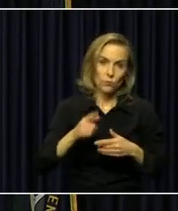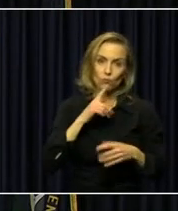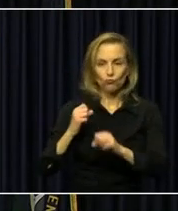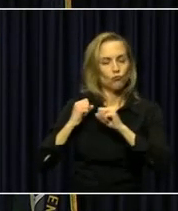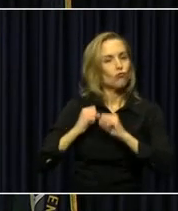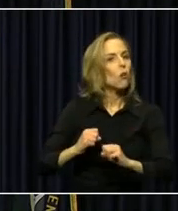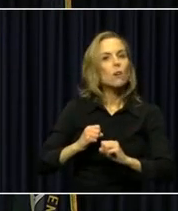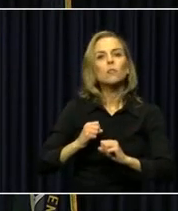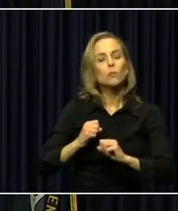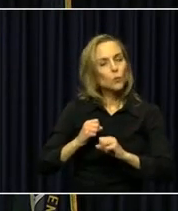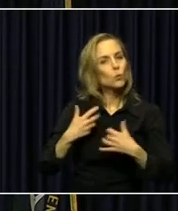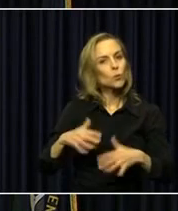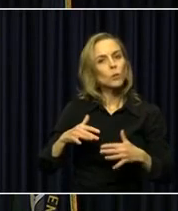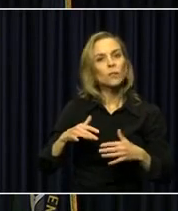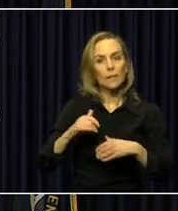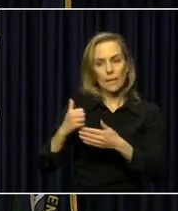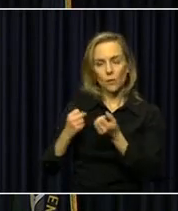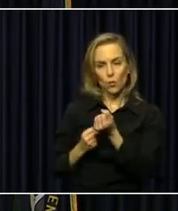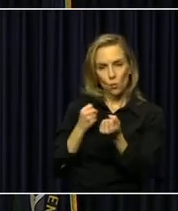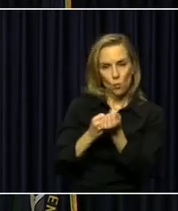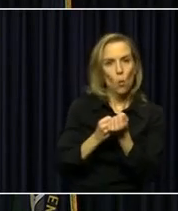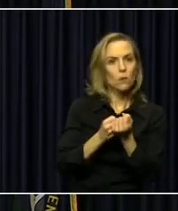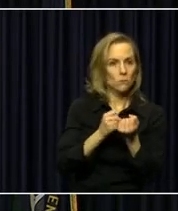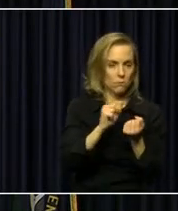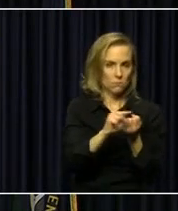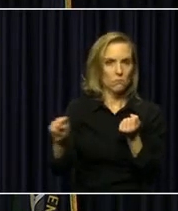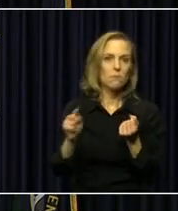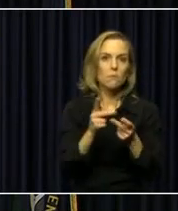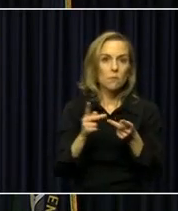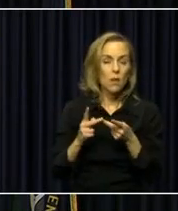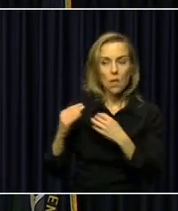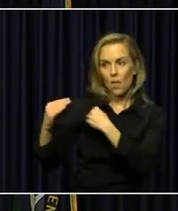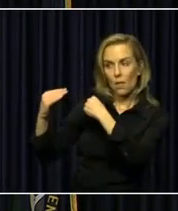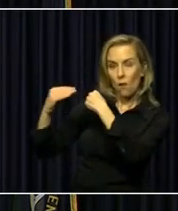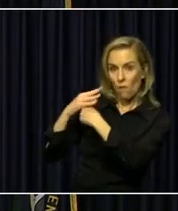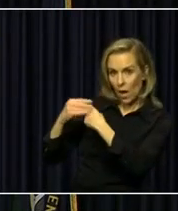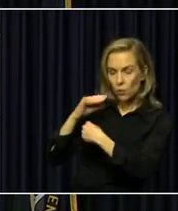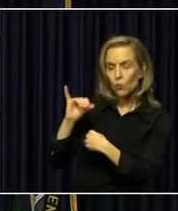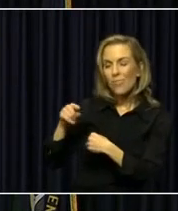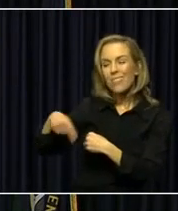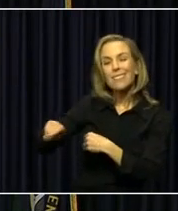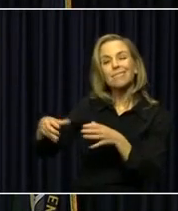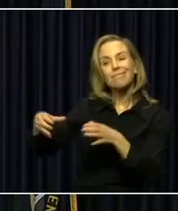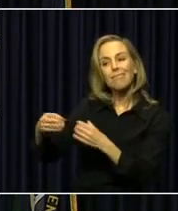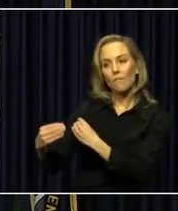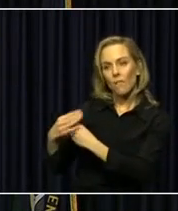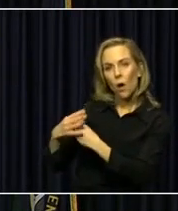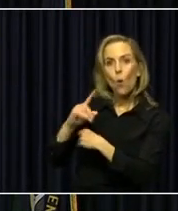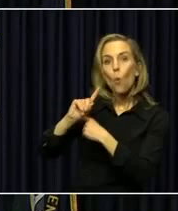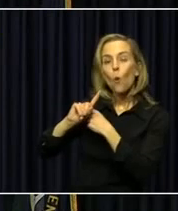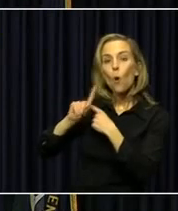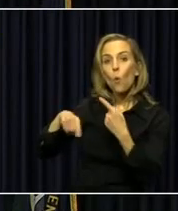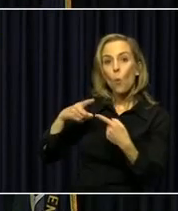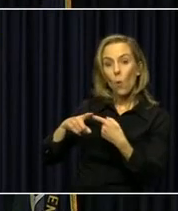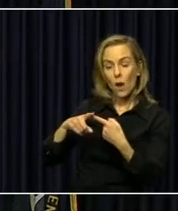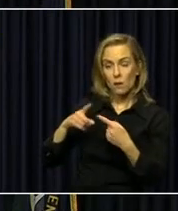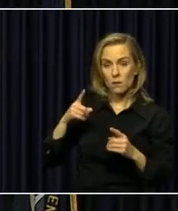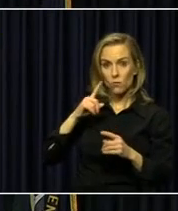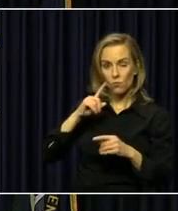DOWN BECAUSE THEY FELT -- THEY KNOW THESE PEOPLE ARE IN THEIR CHARGE. THEY FEEL RESPONSIBLE FOR THE CARE THAT WE'RE GETTING.